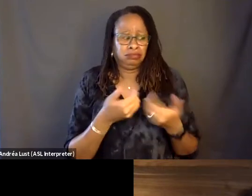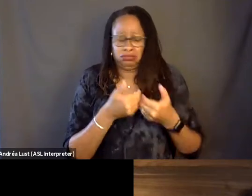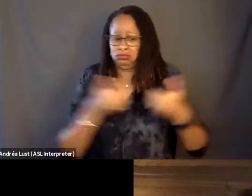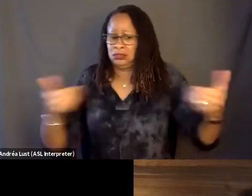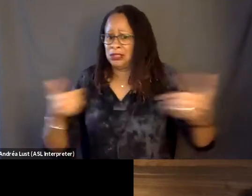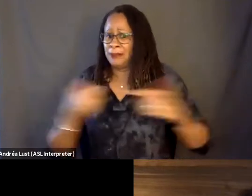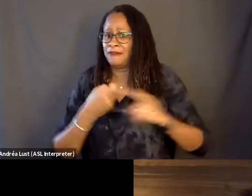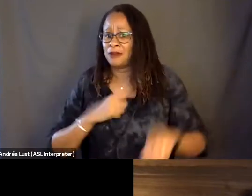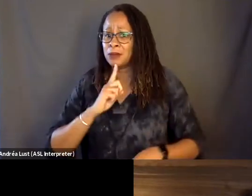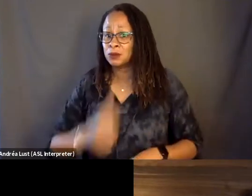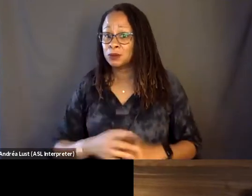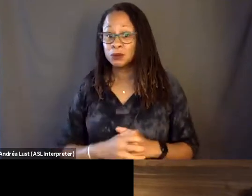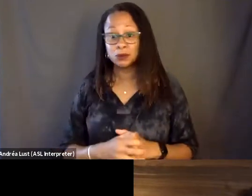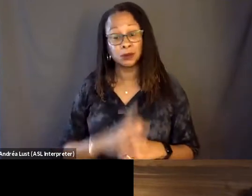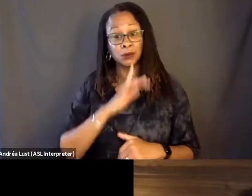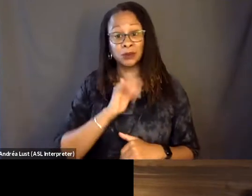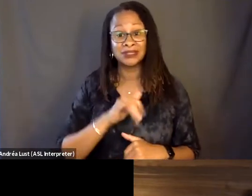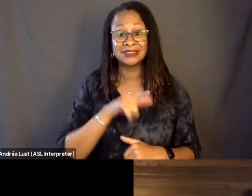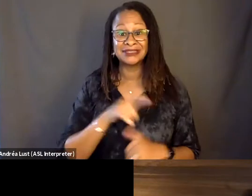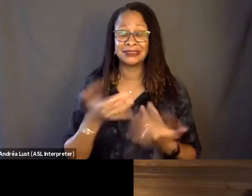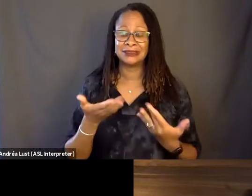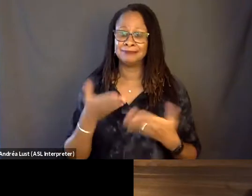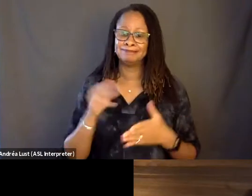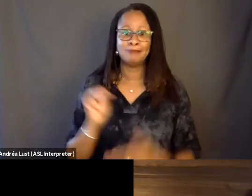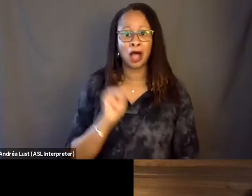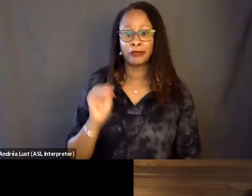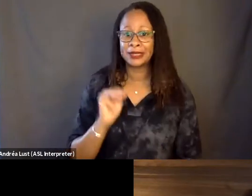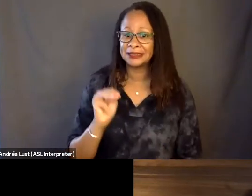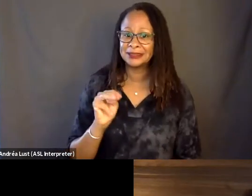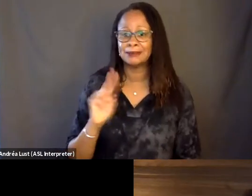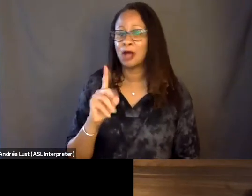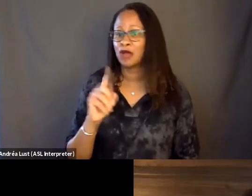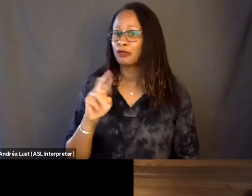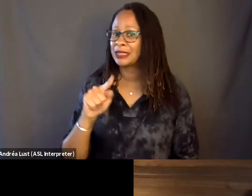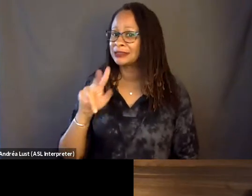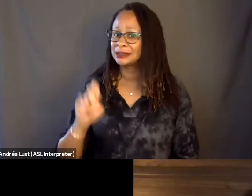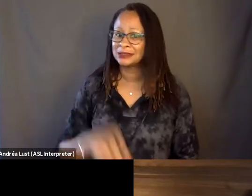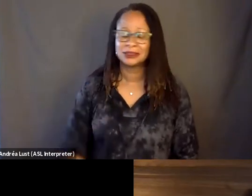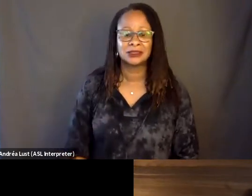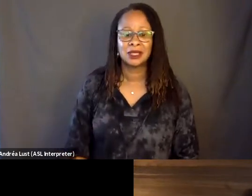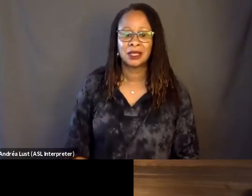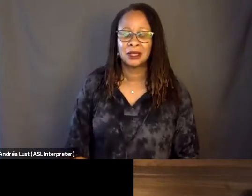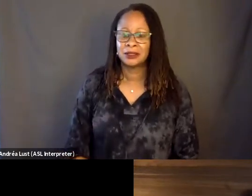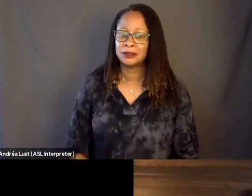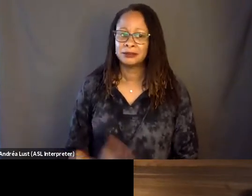This was a moderate, enlightened thinker